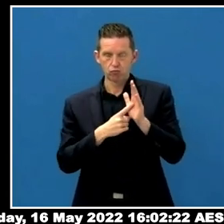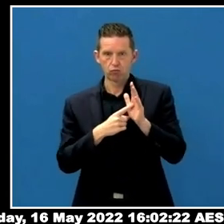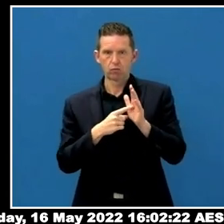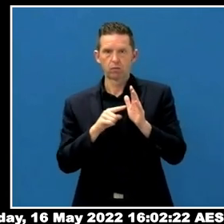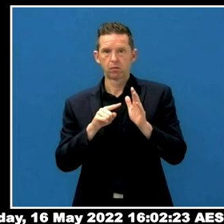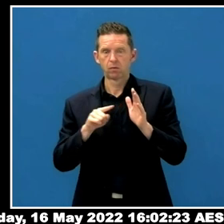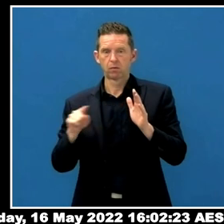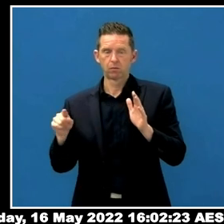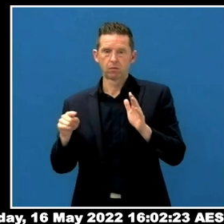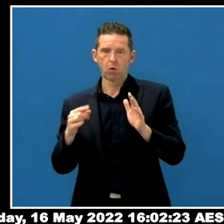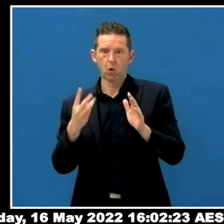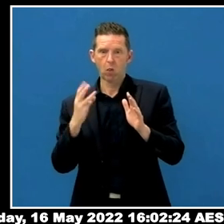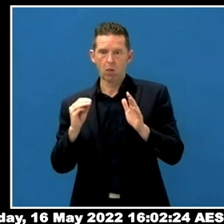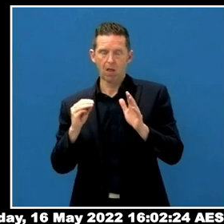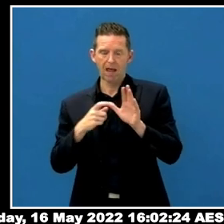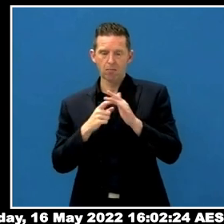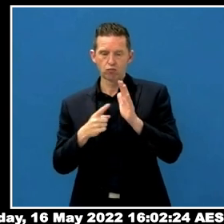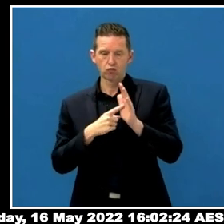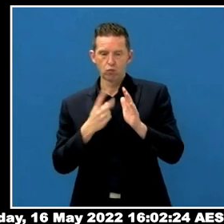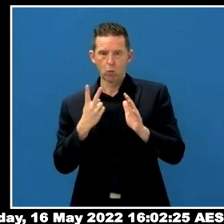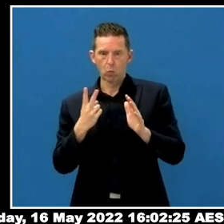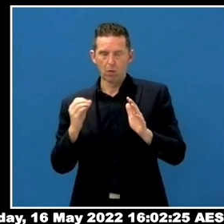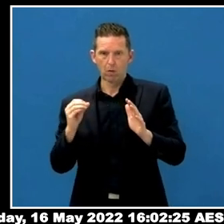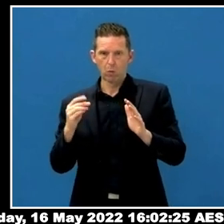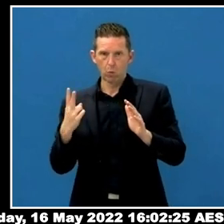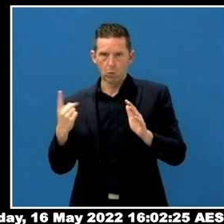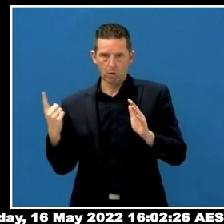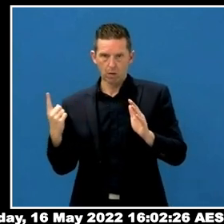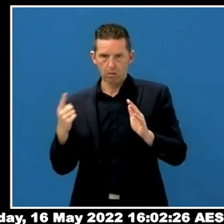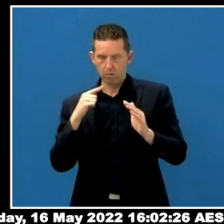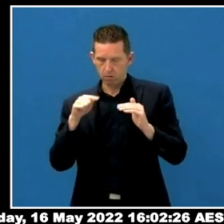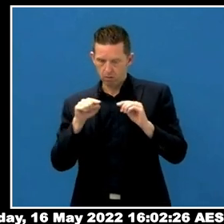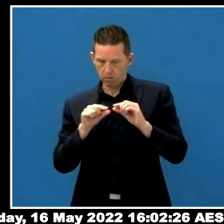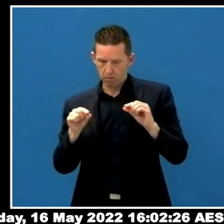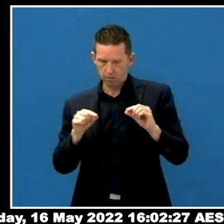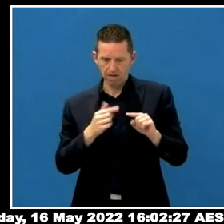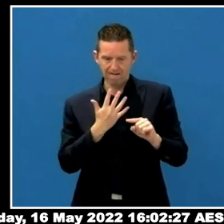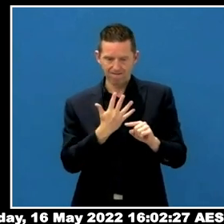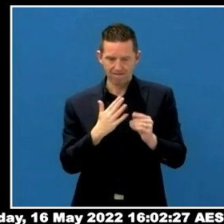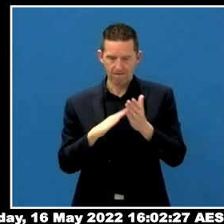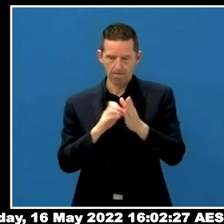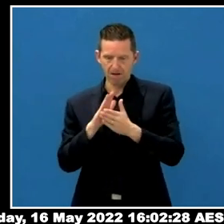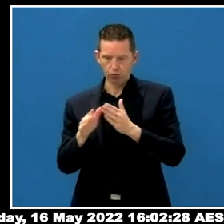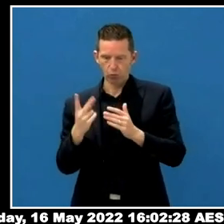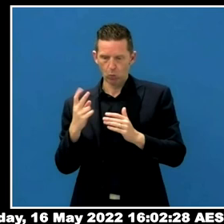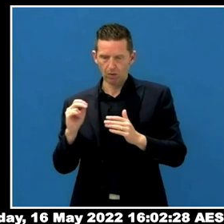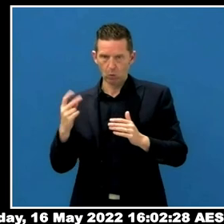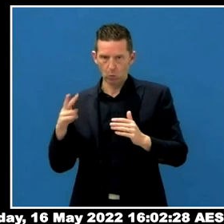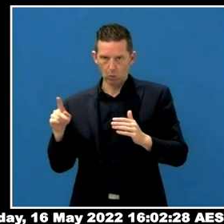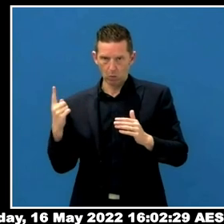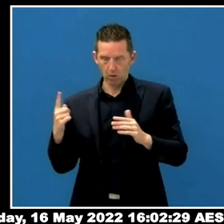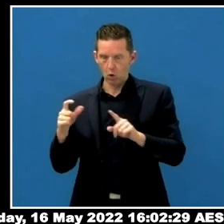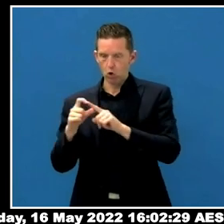It says date 5 March 2021 and then due date, 15 March 2021 in a little box.